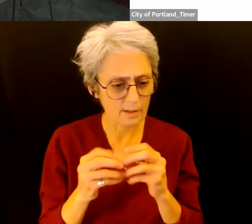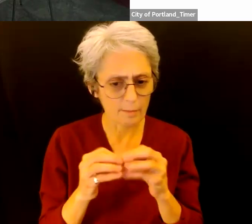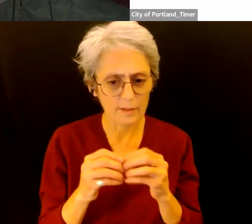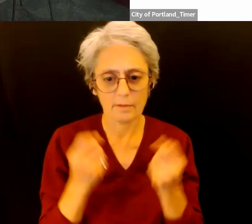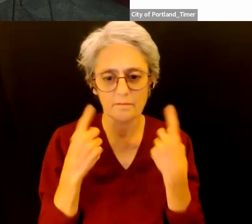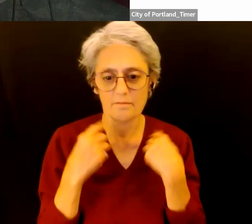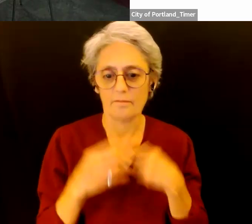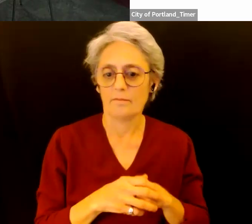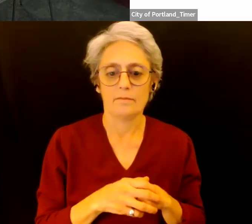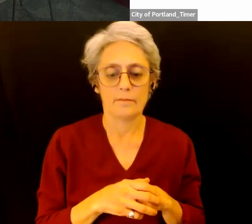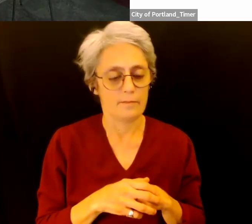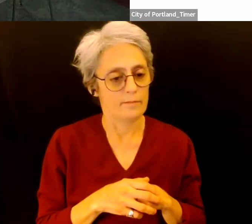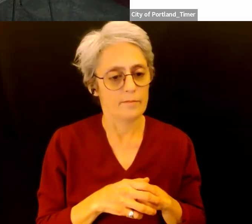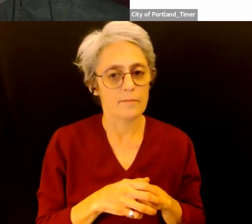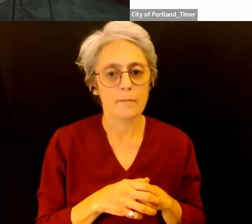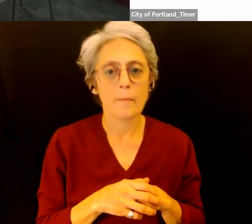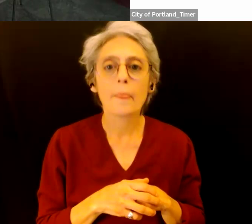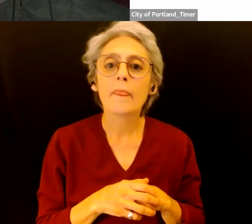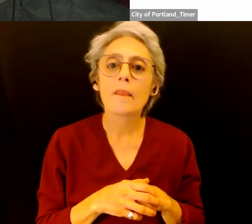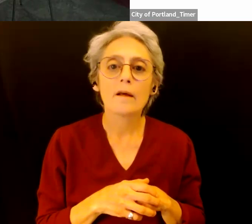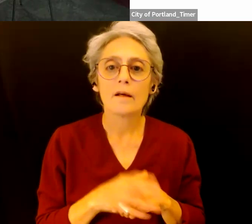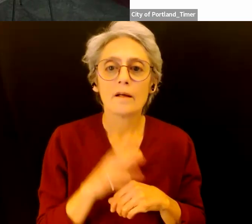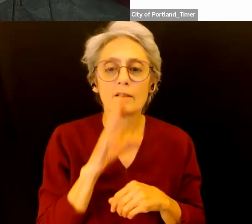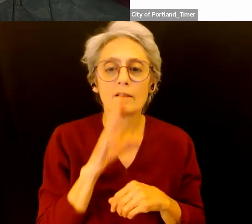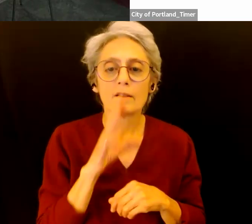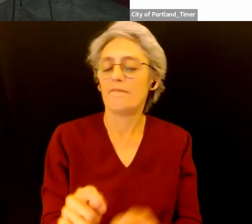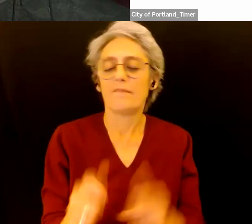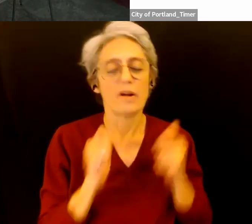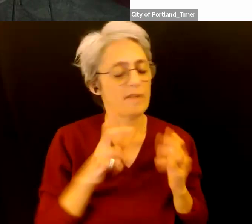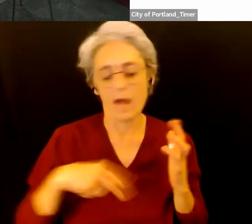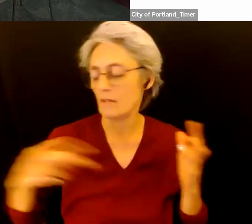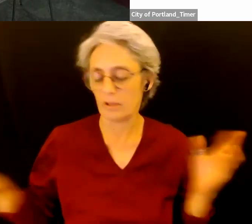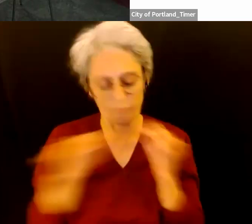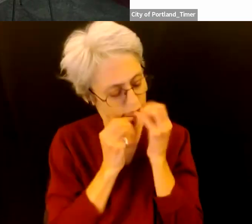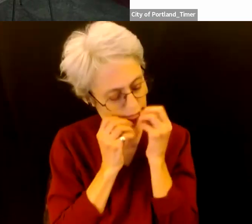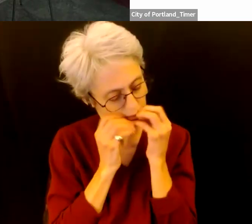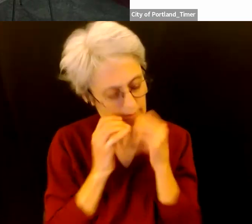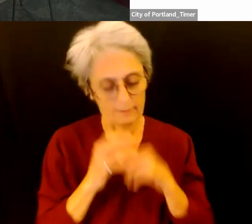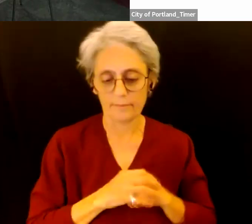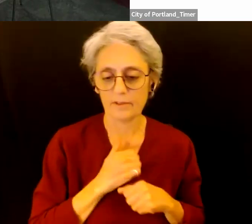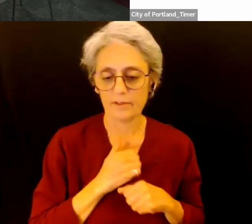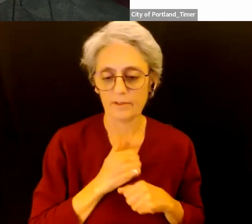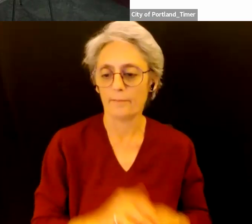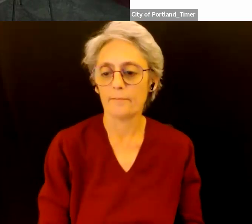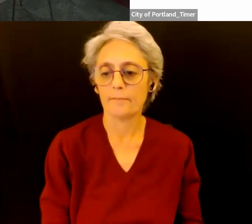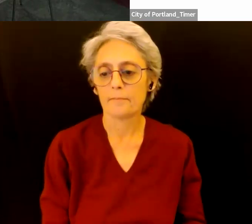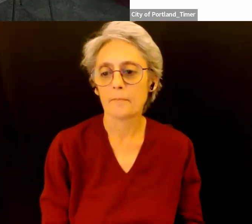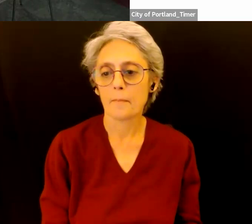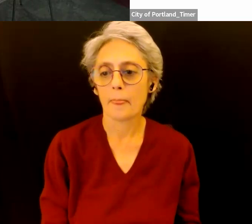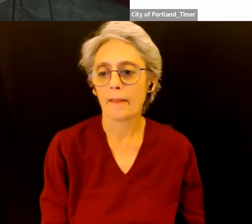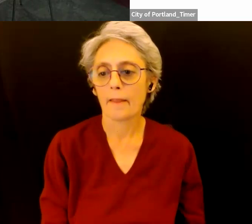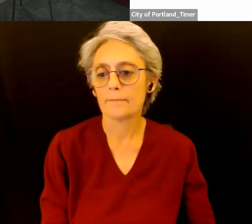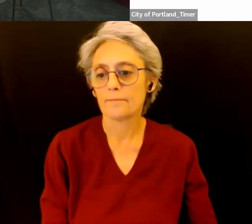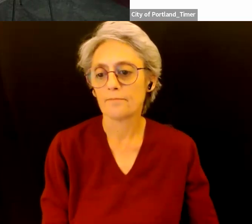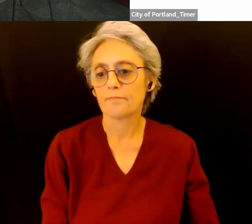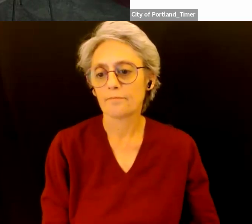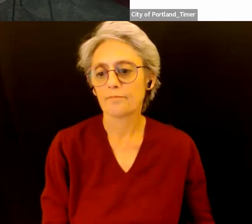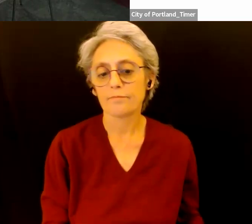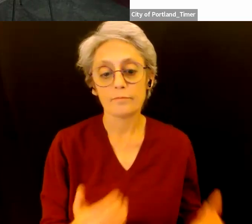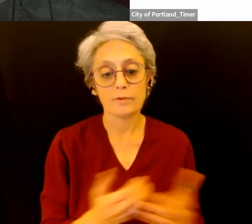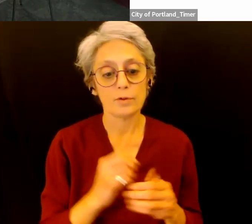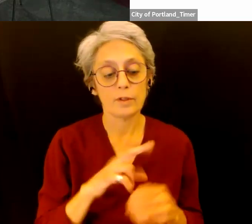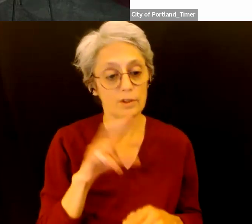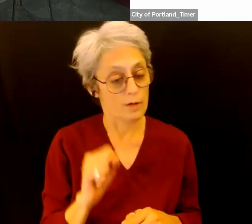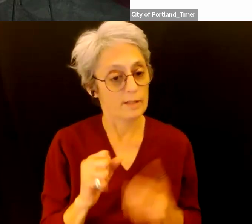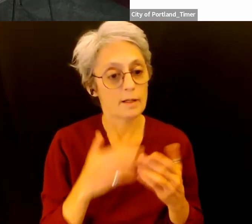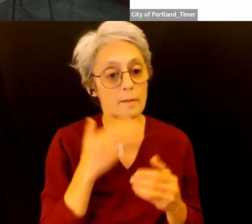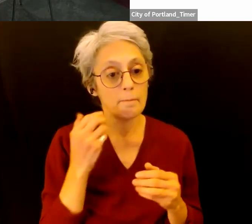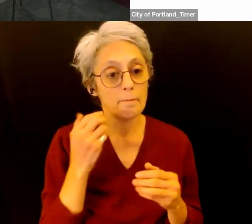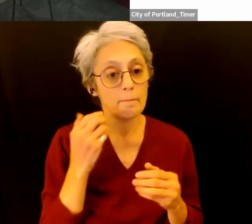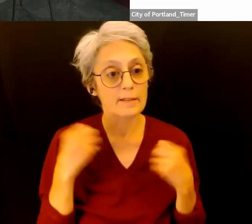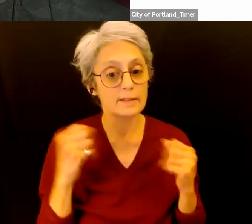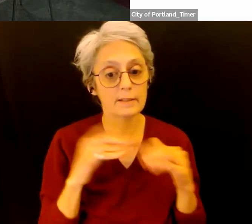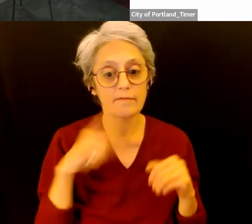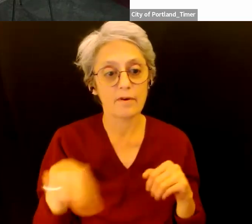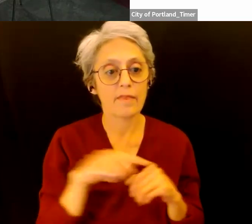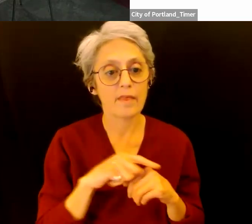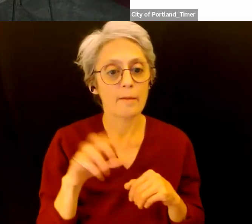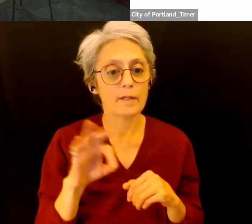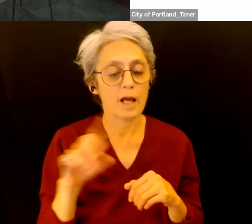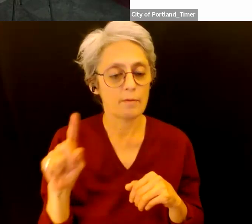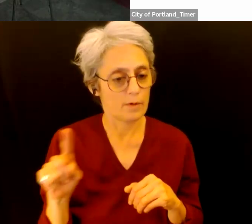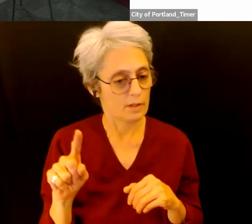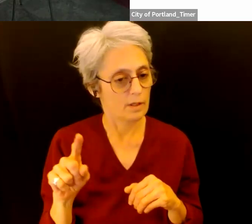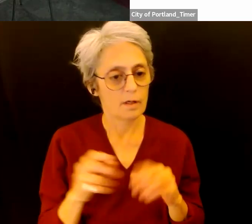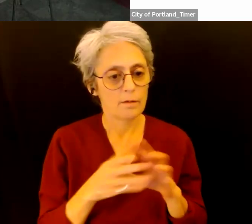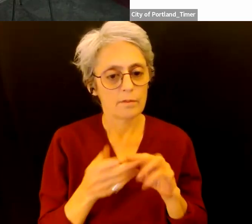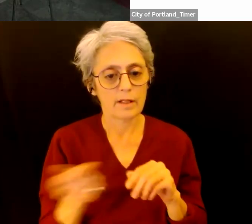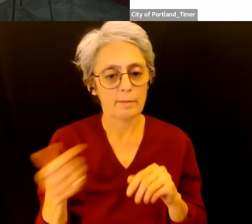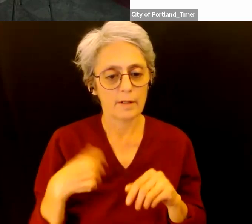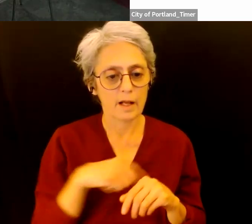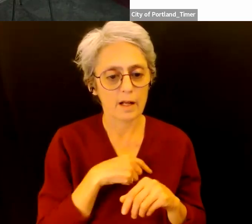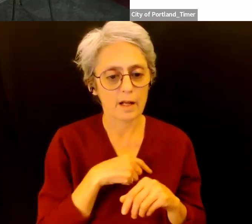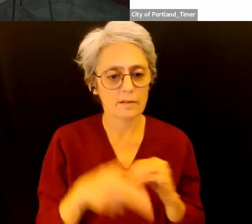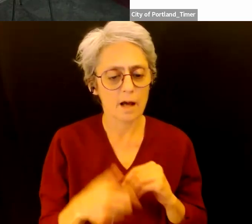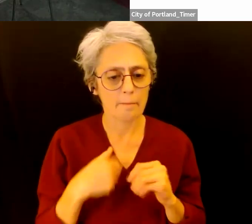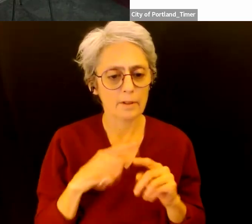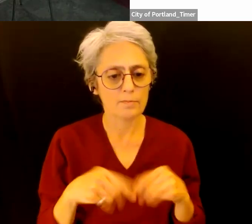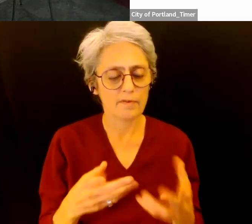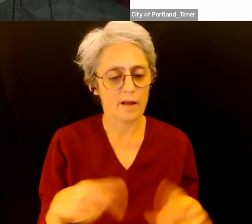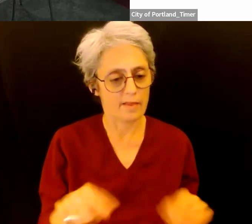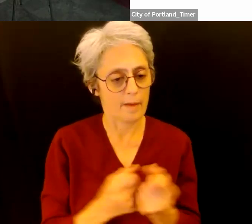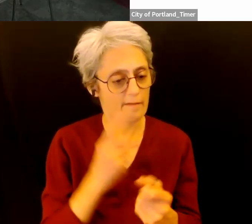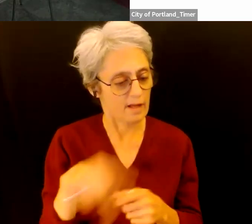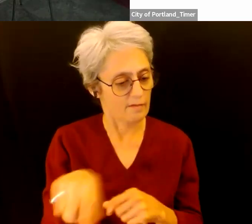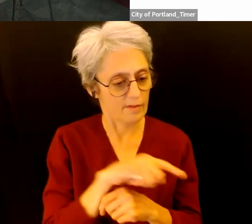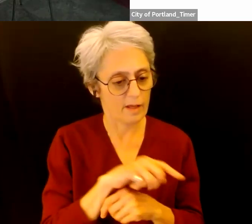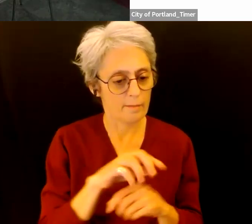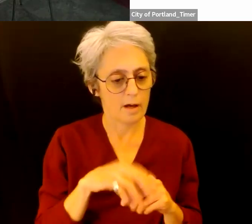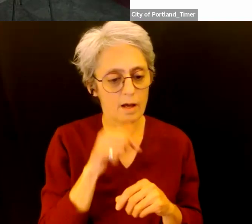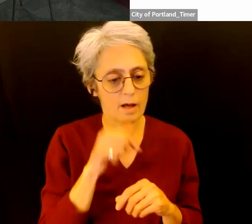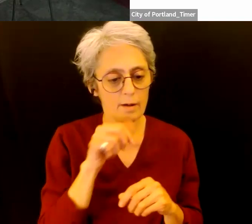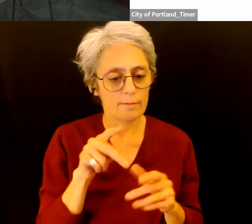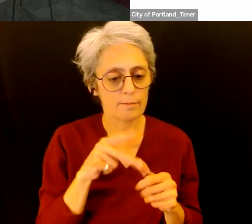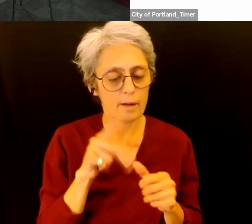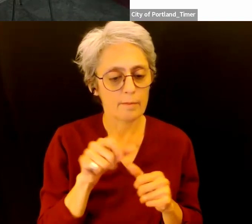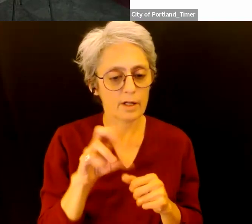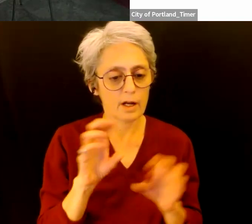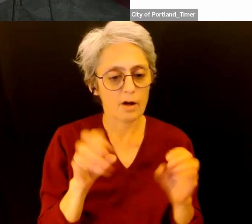Cutting this problem will also greatly affect community of color of immigrants community due to the fact that them being new to the United States, sometimes the best healthcare system to them is the 911 service, but also eliminate us that would also cut someone like me to provide for them and advocate for them at the primary care office rather than just putting a band-aid